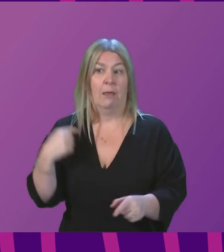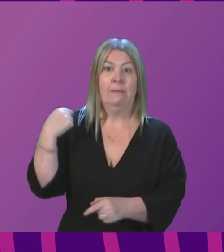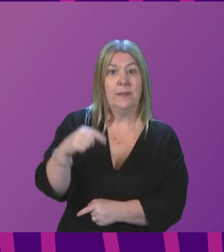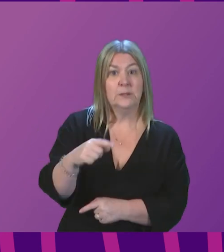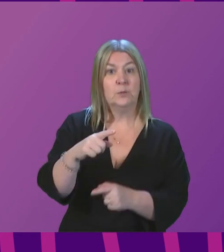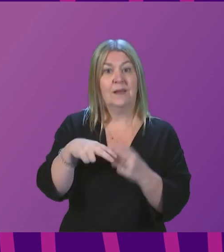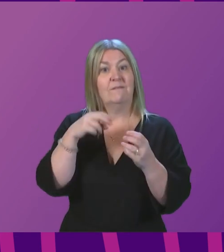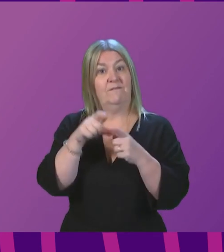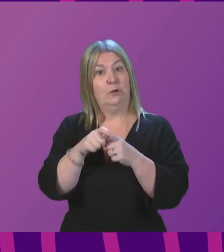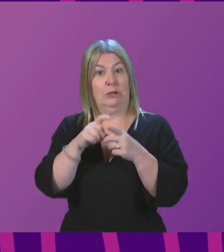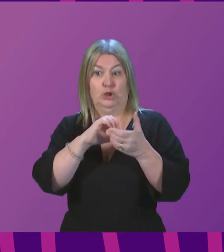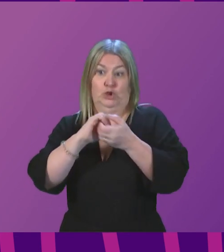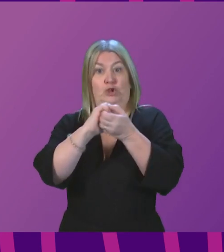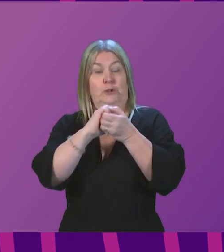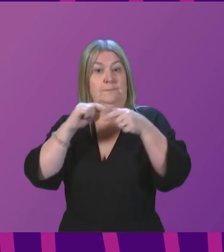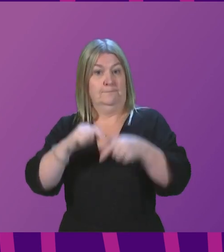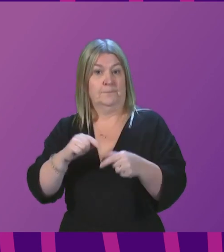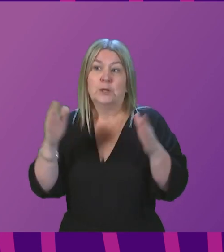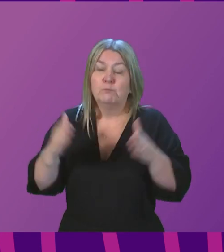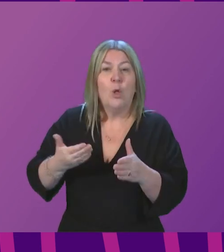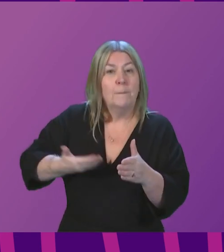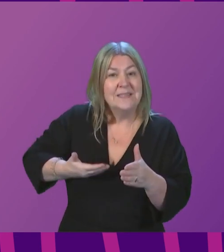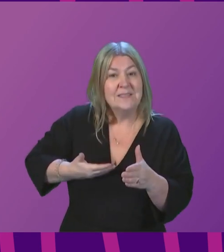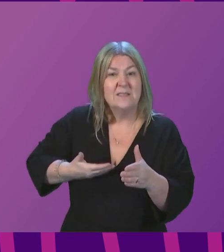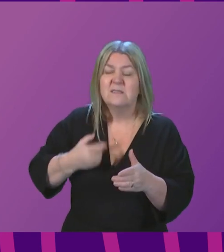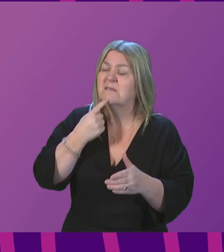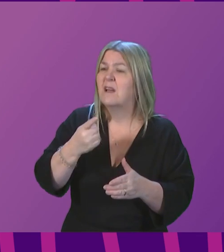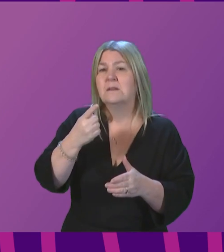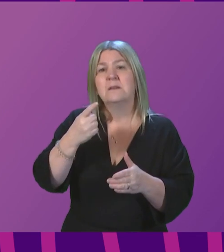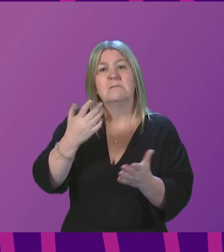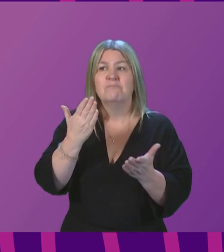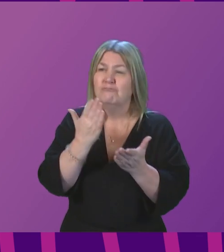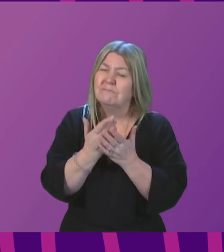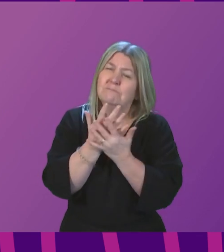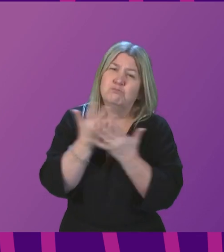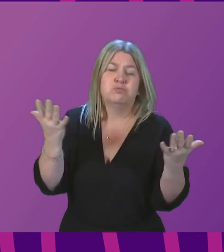“Thousands of Scottish businesses needlessly go under every year because of late payment.”